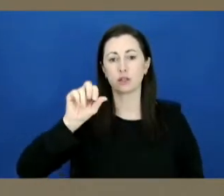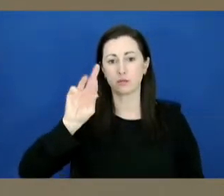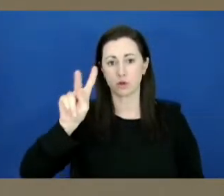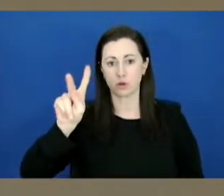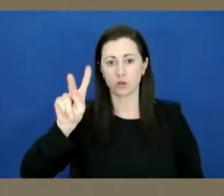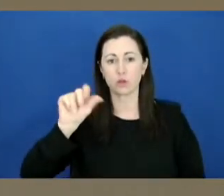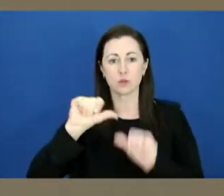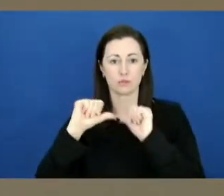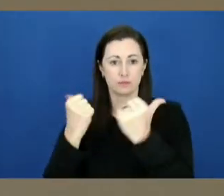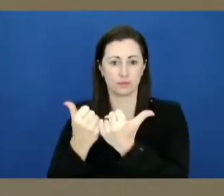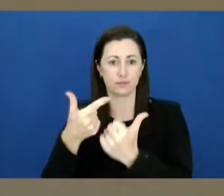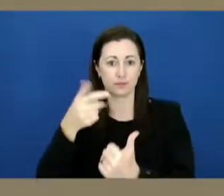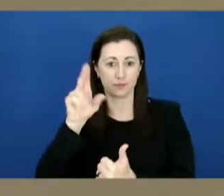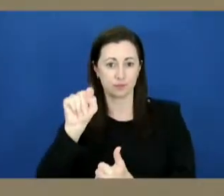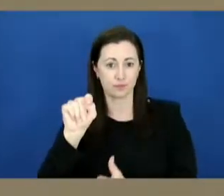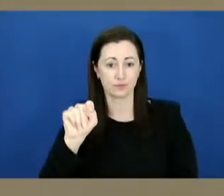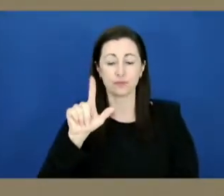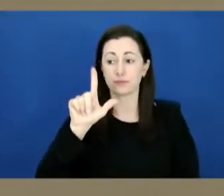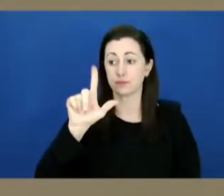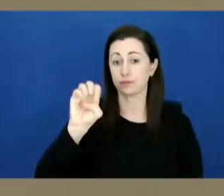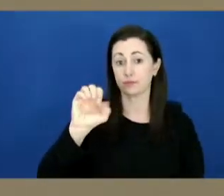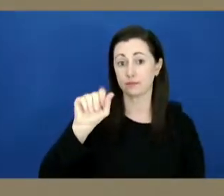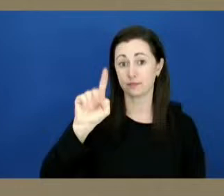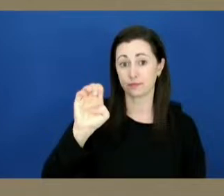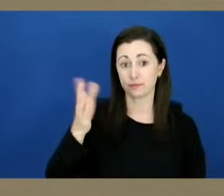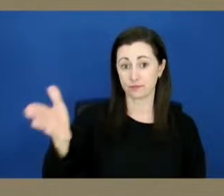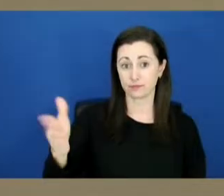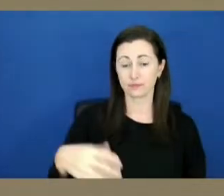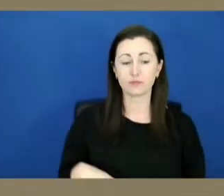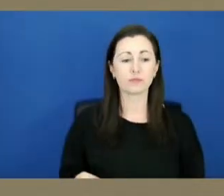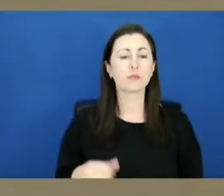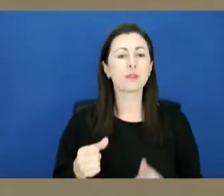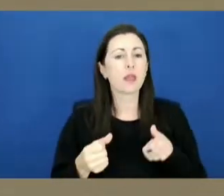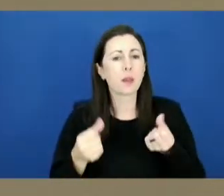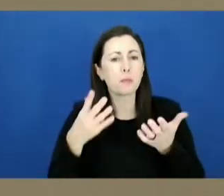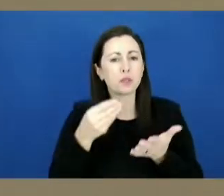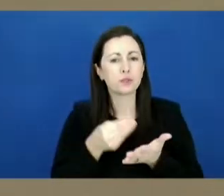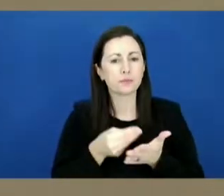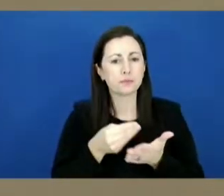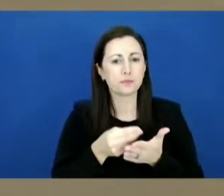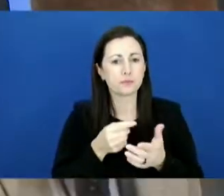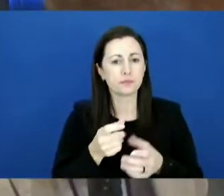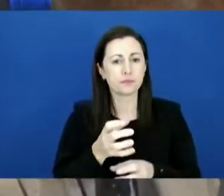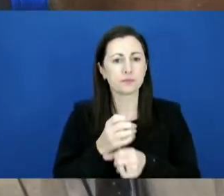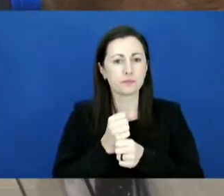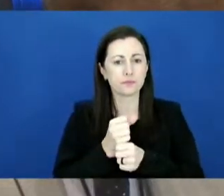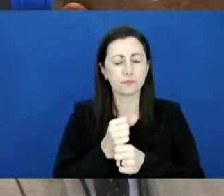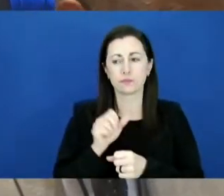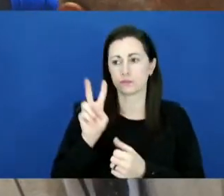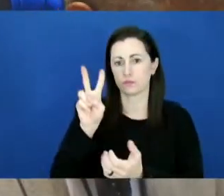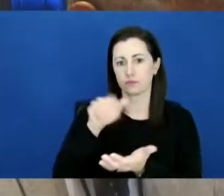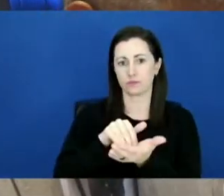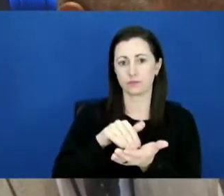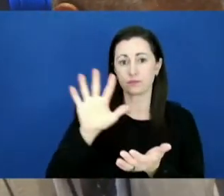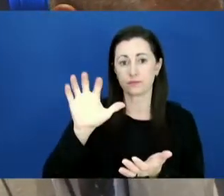APPLICATION NATIONAL RECREATION AND PARK ASSOCIATION GRANT,